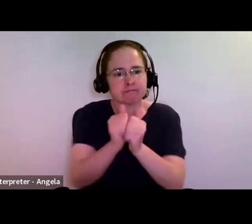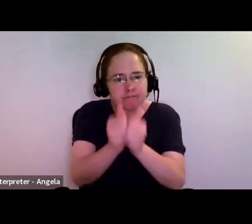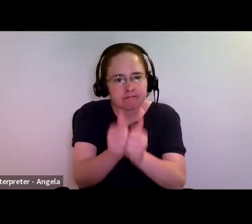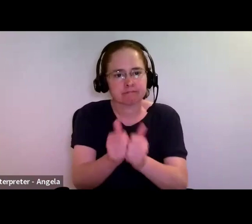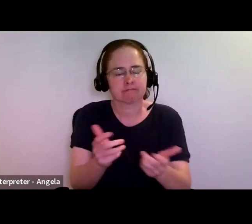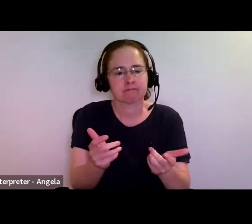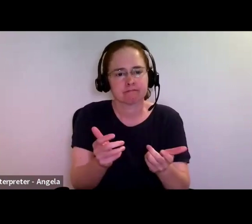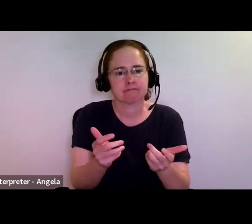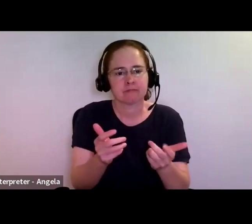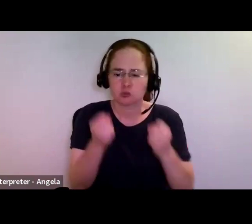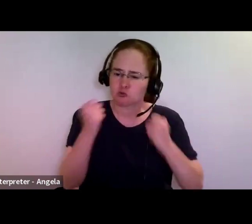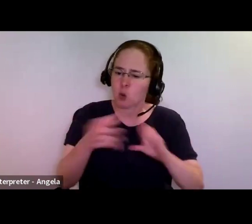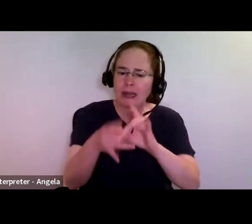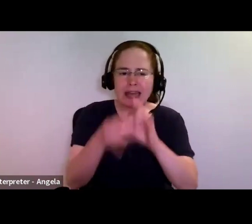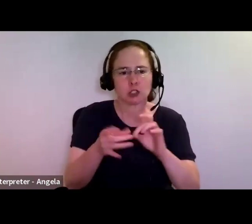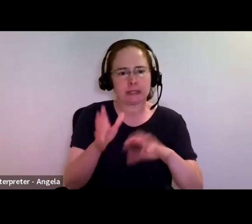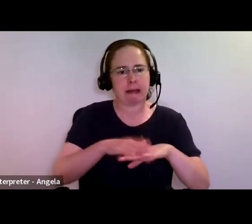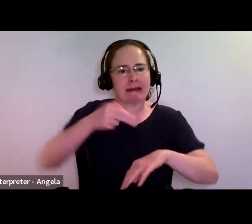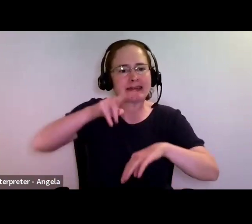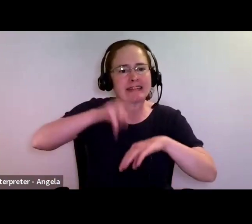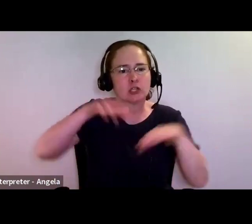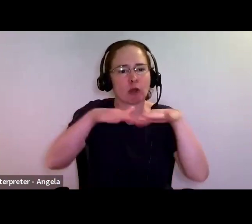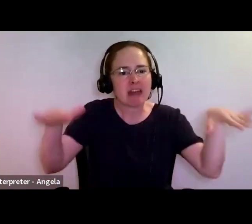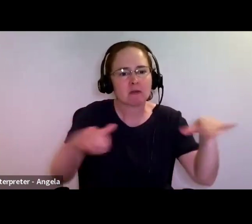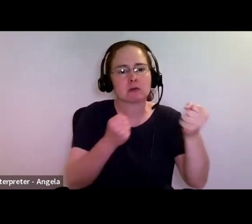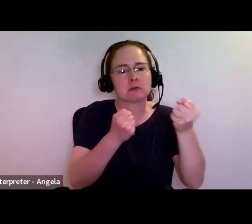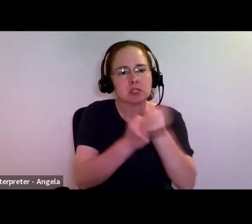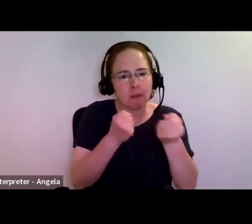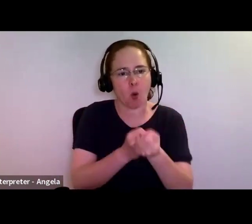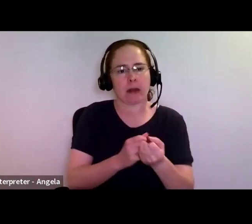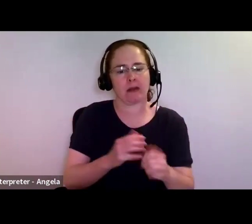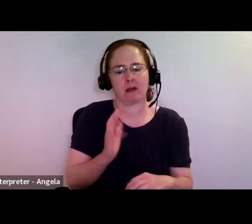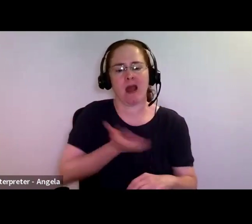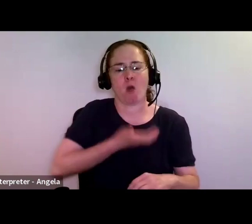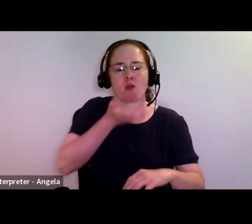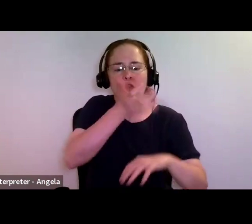national level for supporting grassroots advocacy. And we want